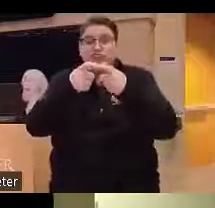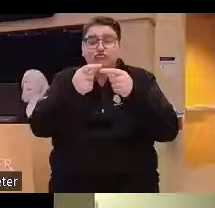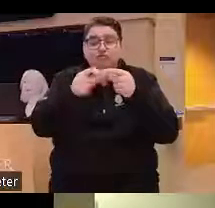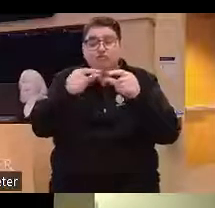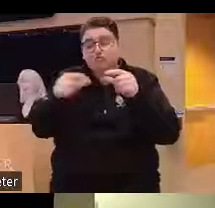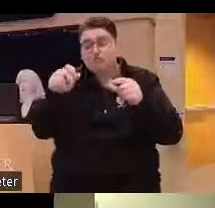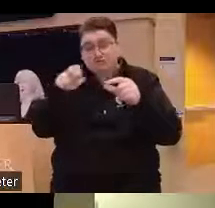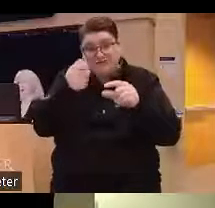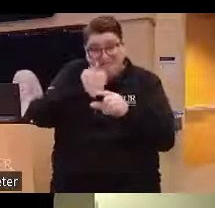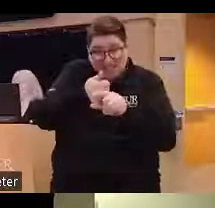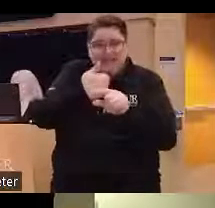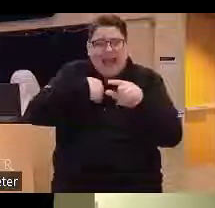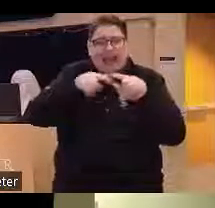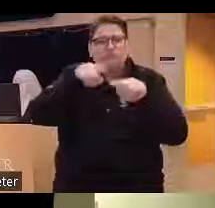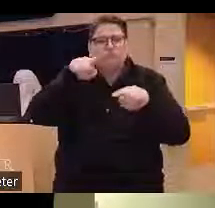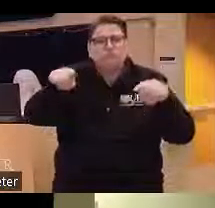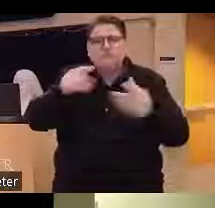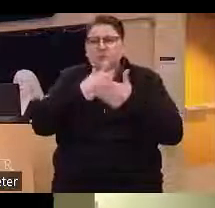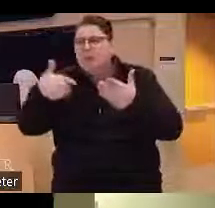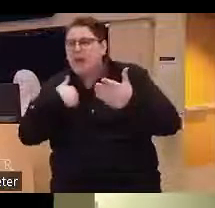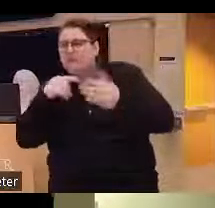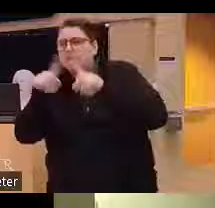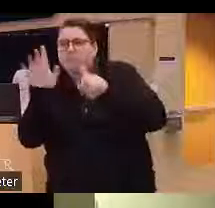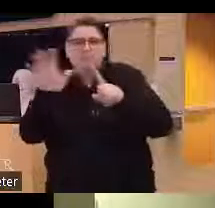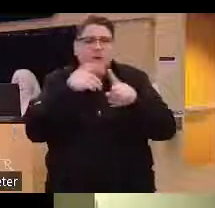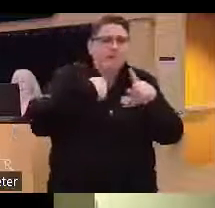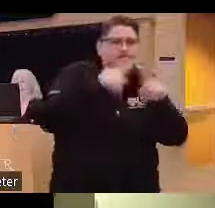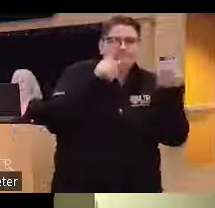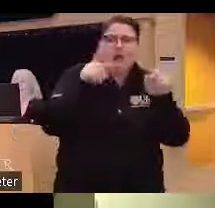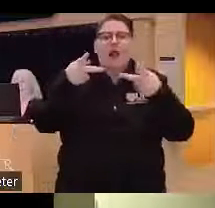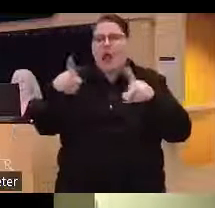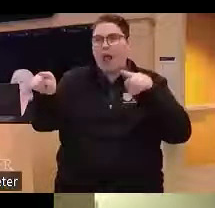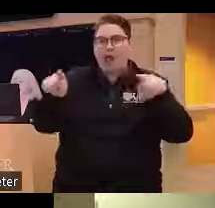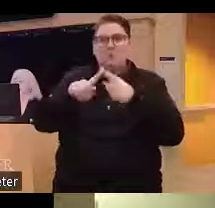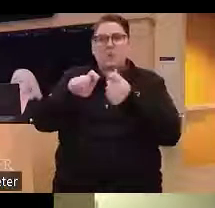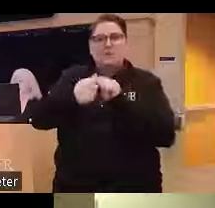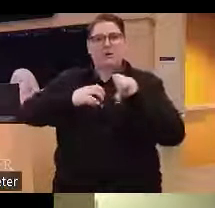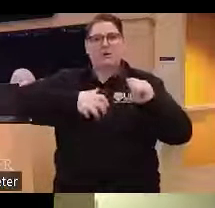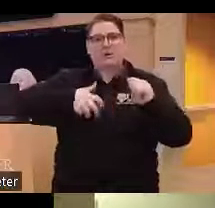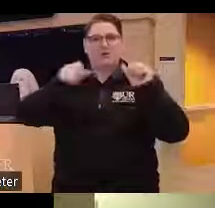maintained in the population to allow you to adapt to different environments and now we know there's